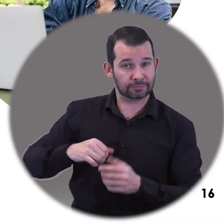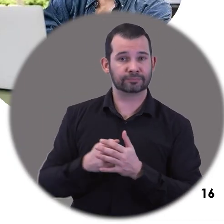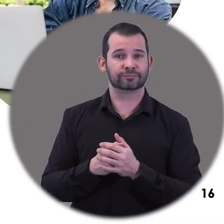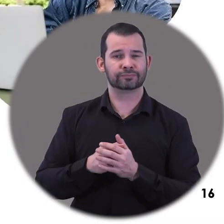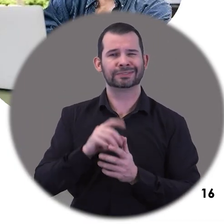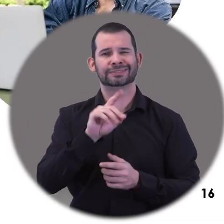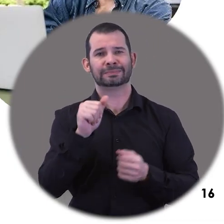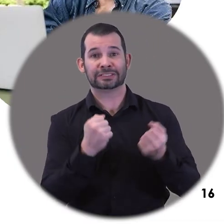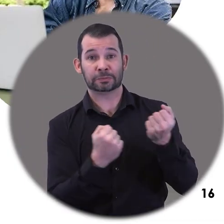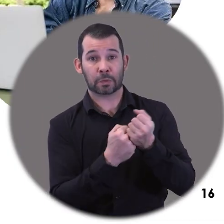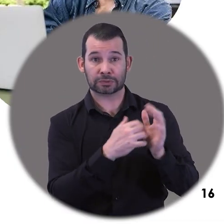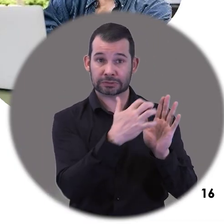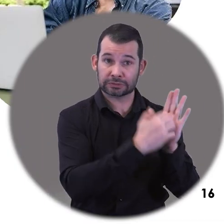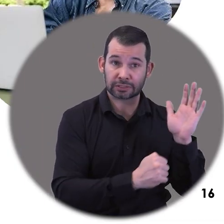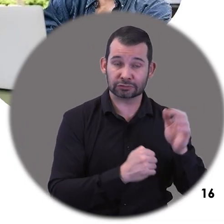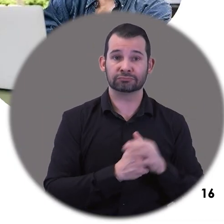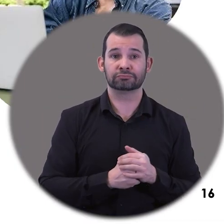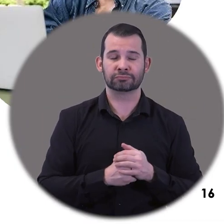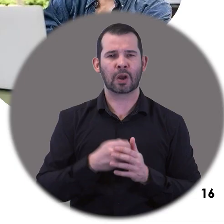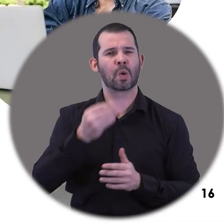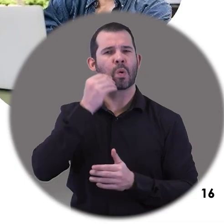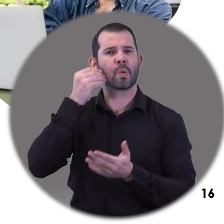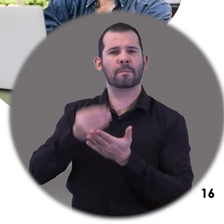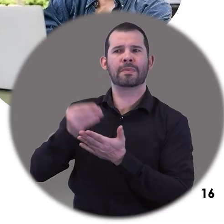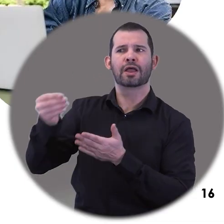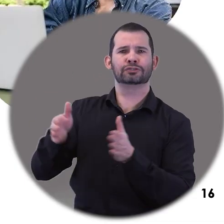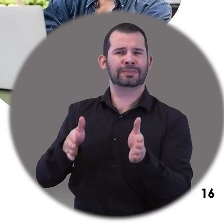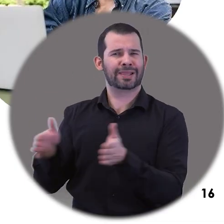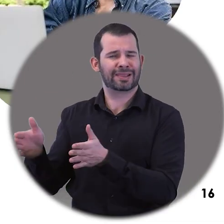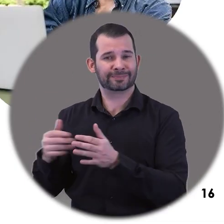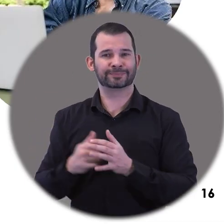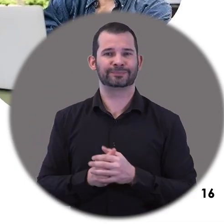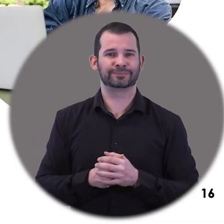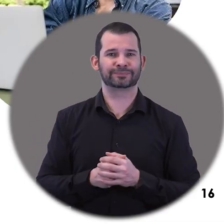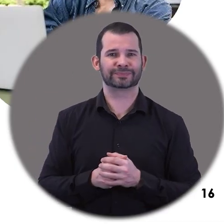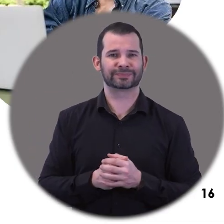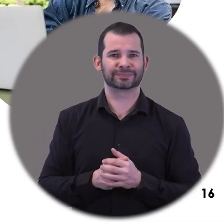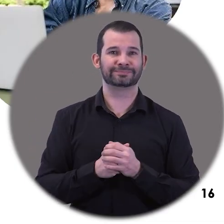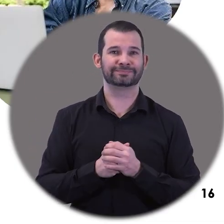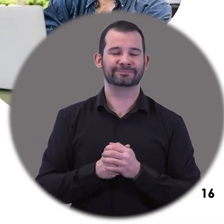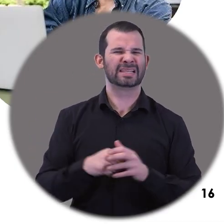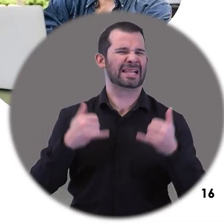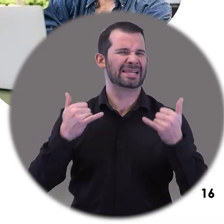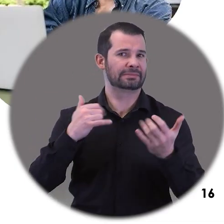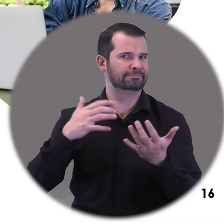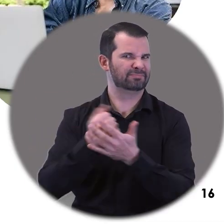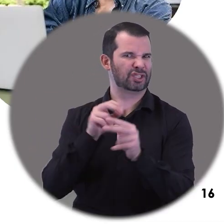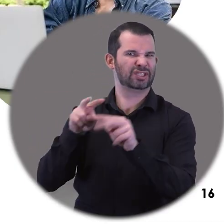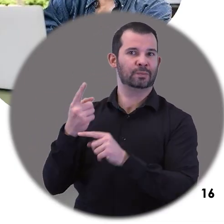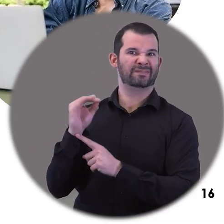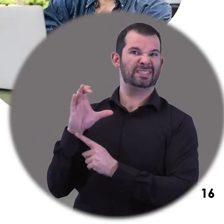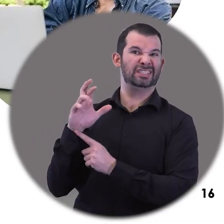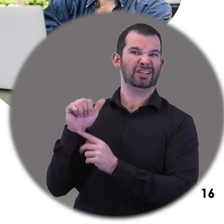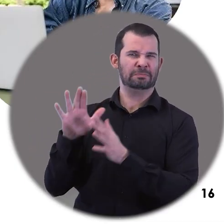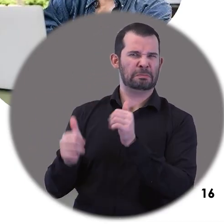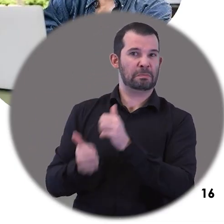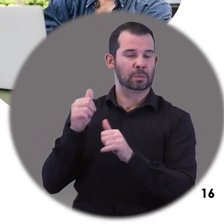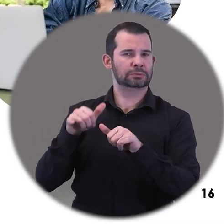disability supports deduction, and home buyers’ plan. Let’s look at one of the CRA’s most common credits –